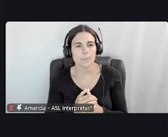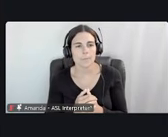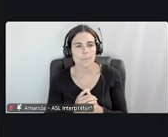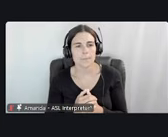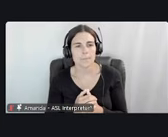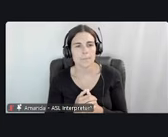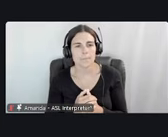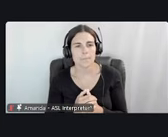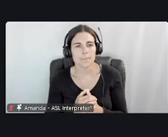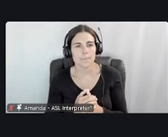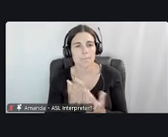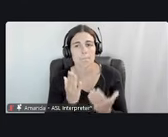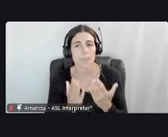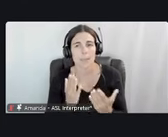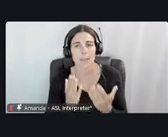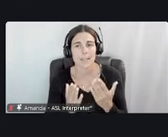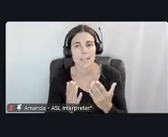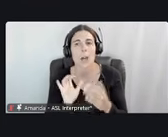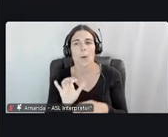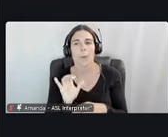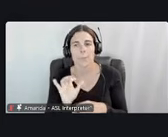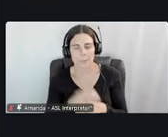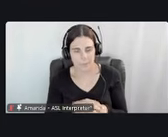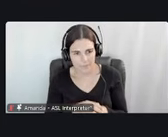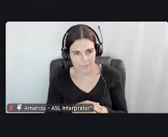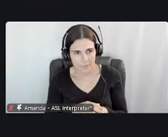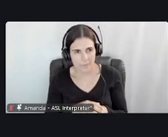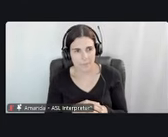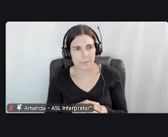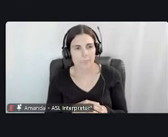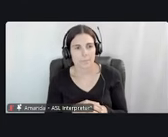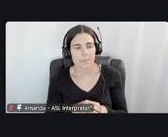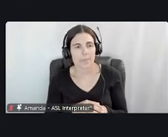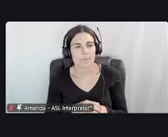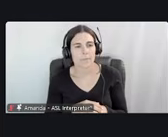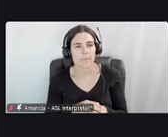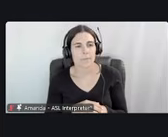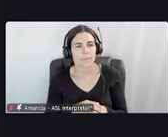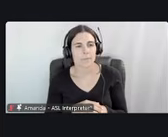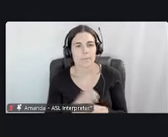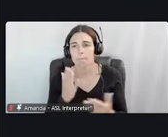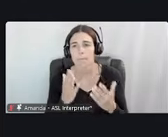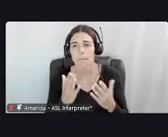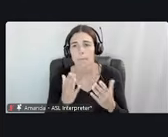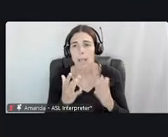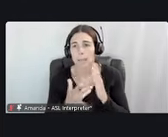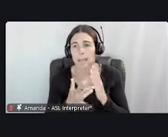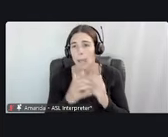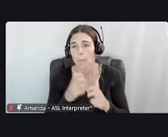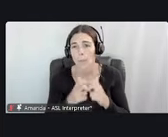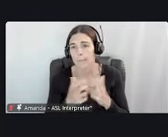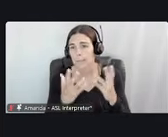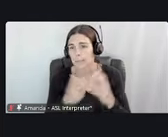Maybe the next slide. Oh, there we go. Um tech I may be tech. So, you've already heard some of my